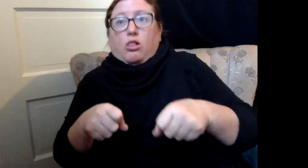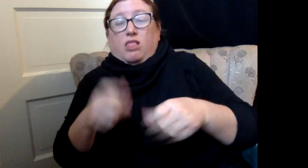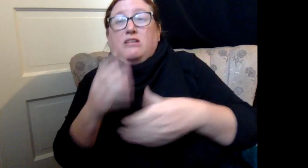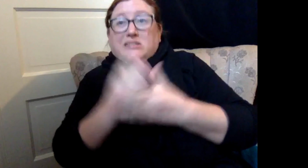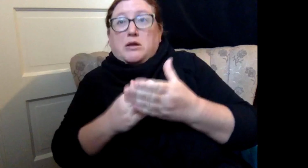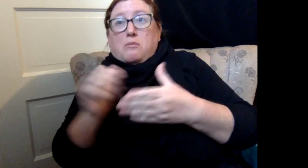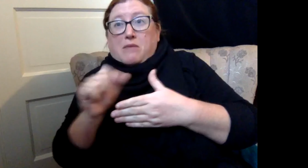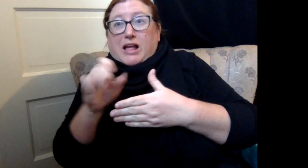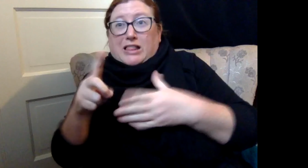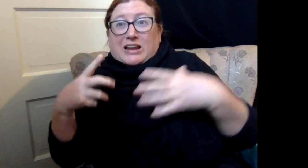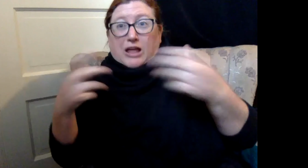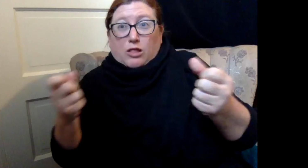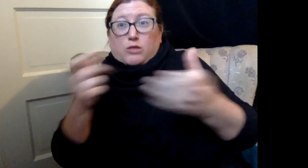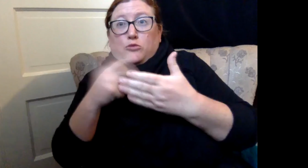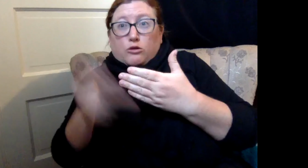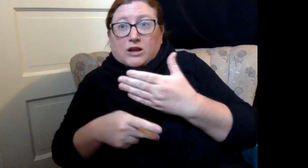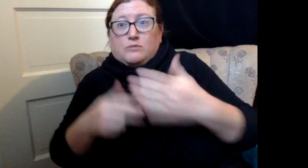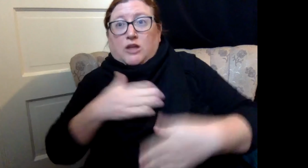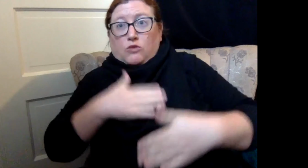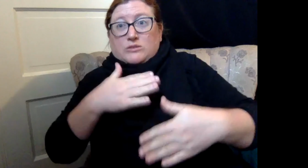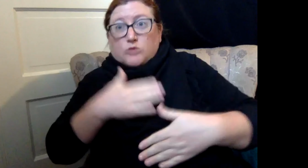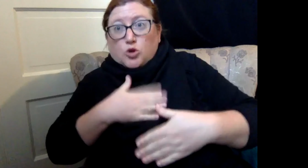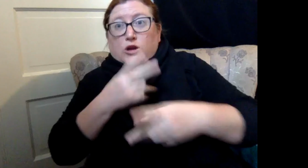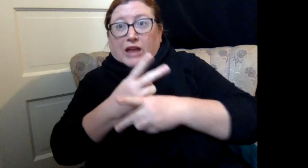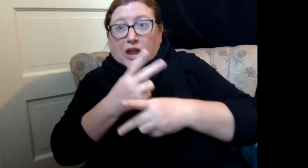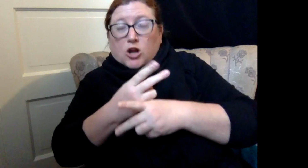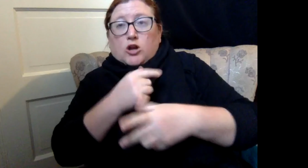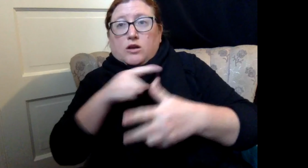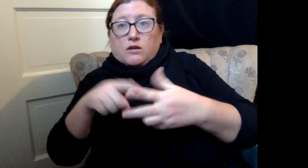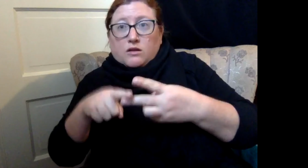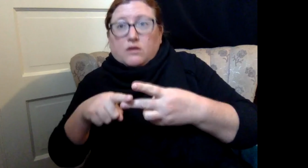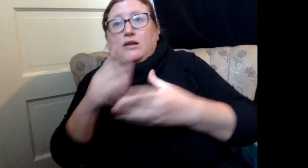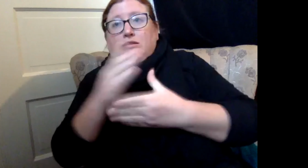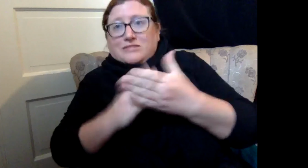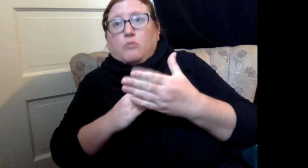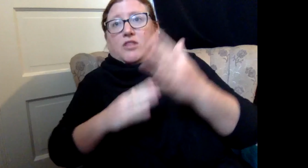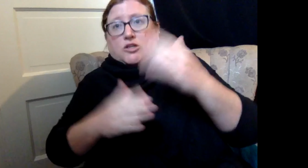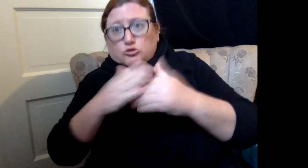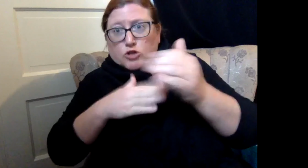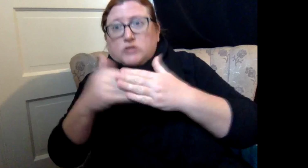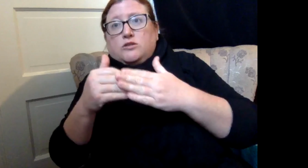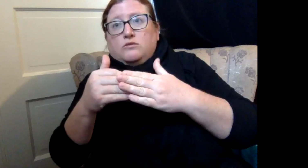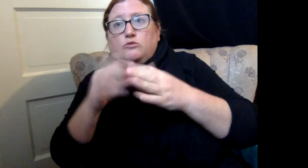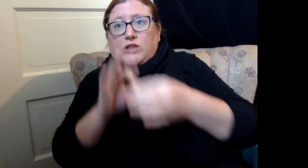resolved as soon as possible. Al I'd healt